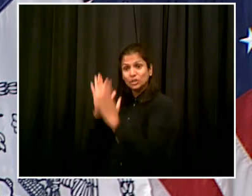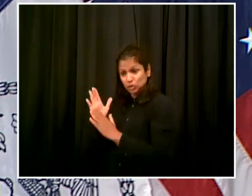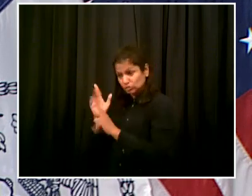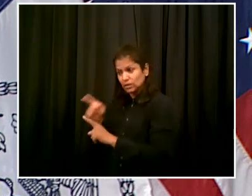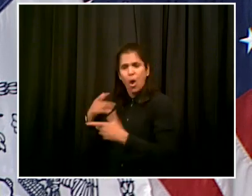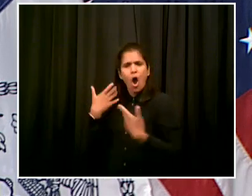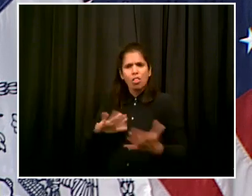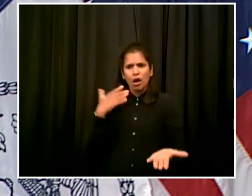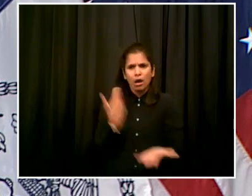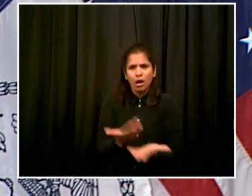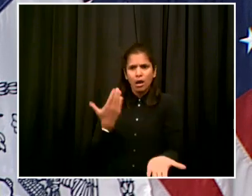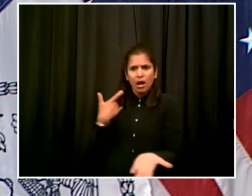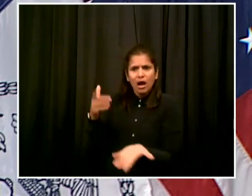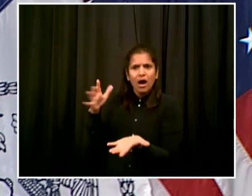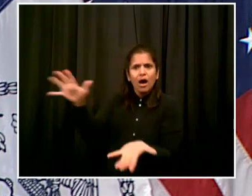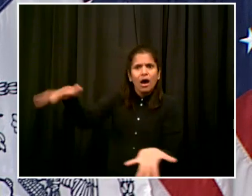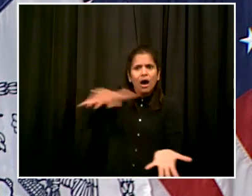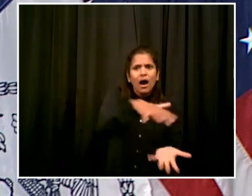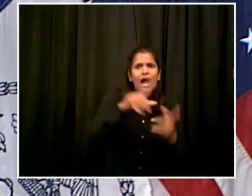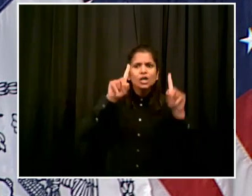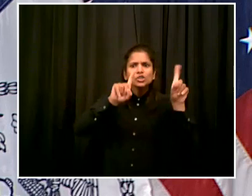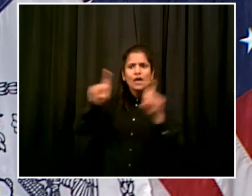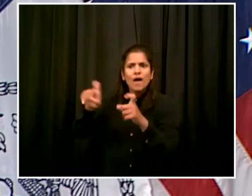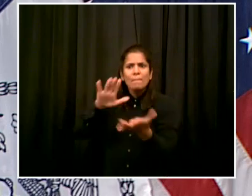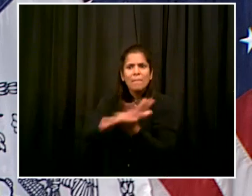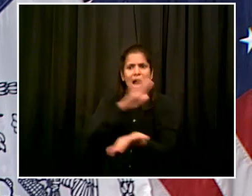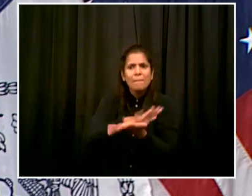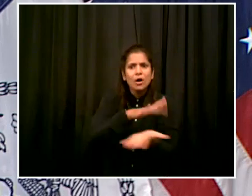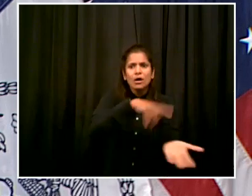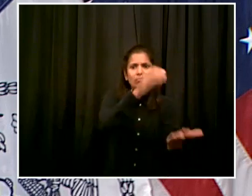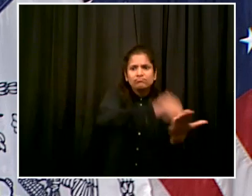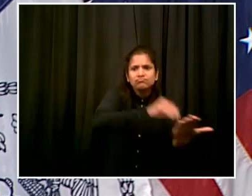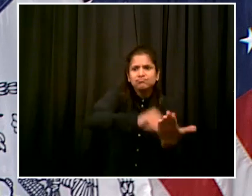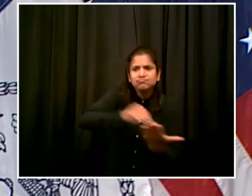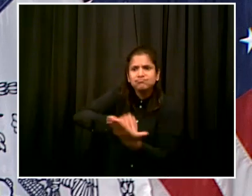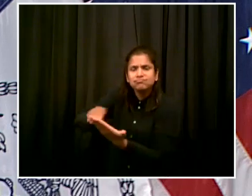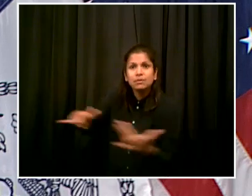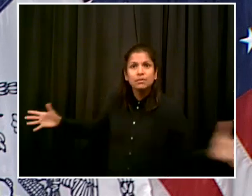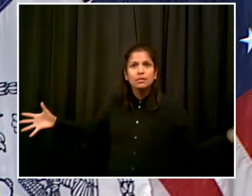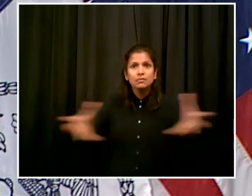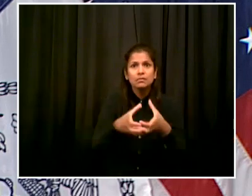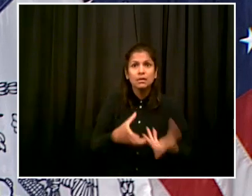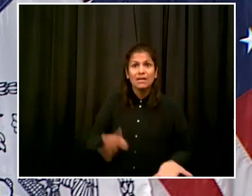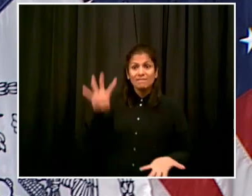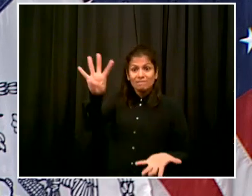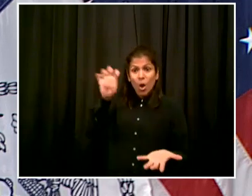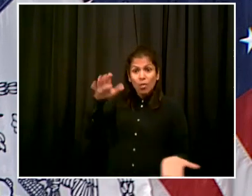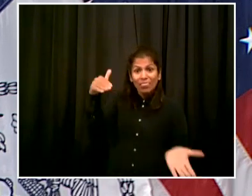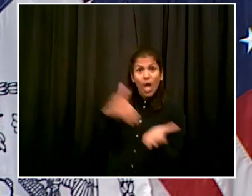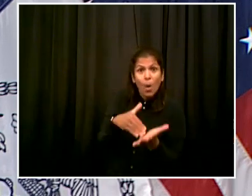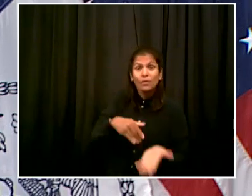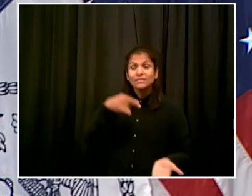RESPECT TO THAT, WHEN I GAE VYOU